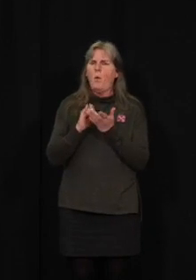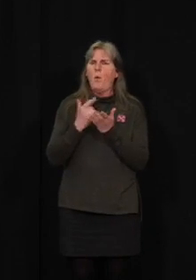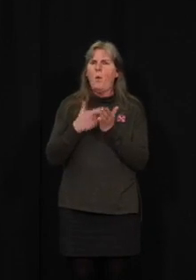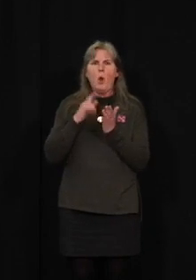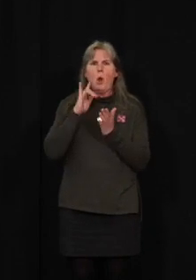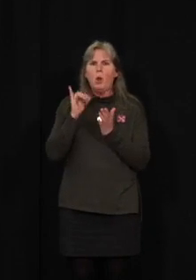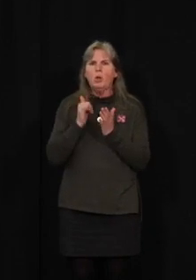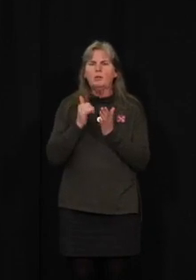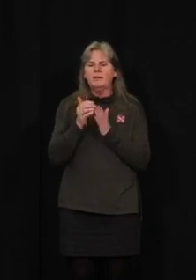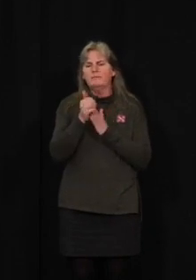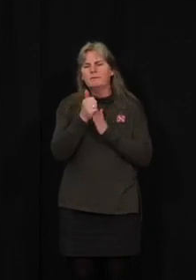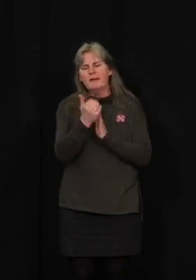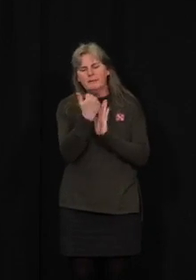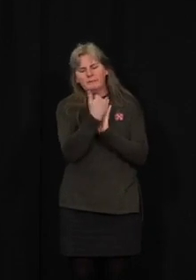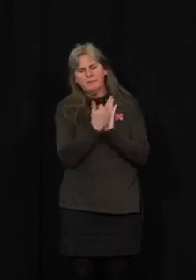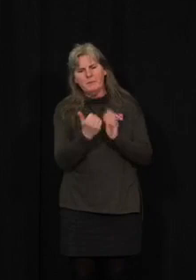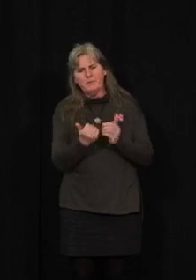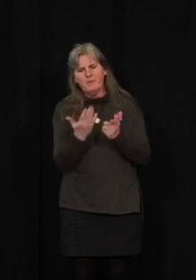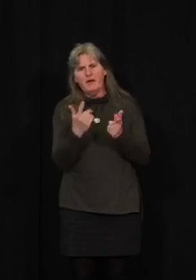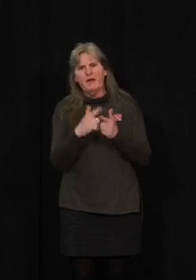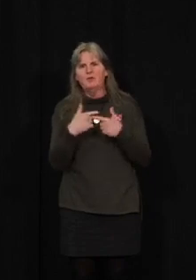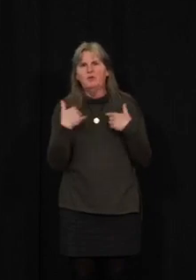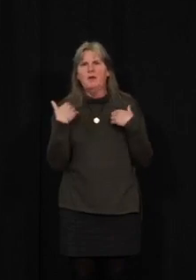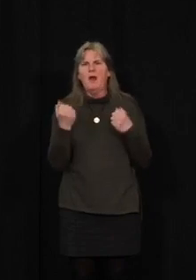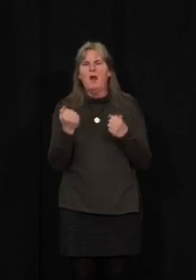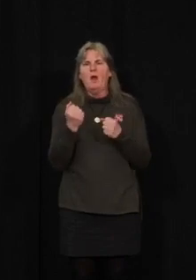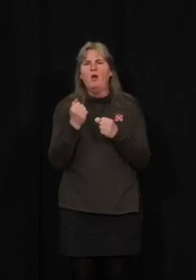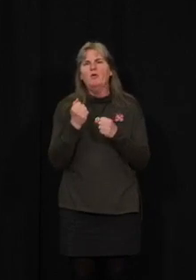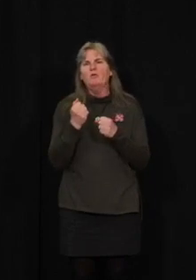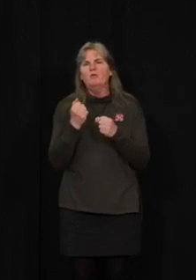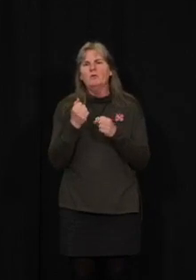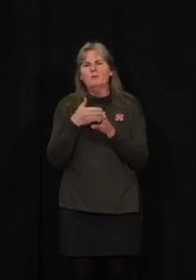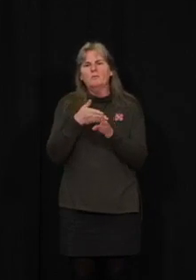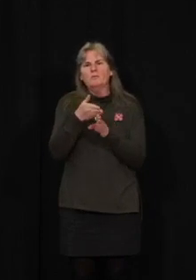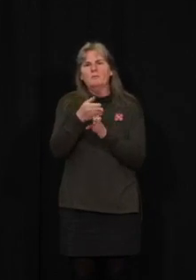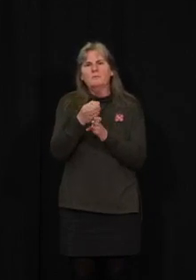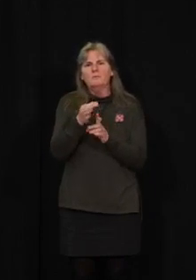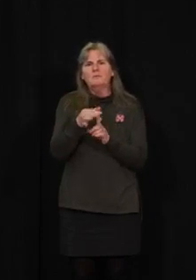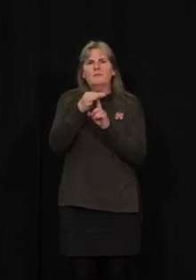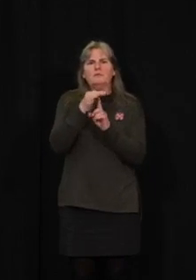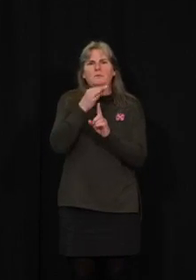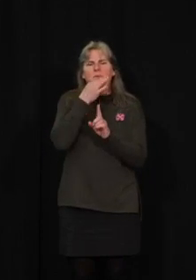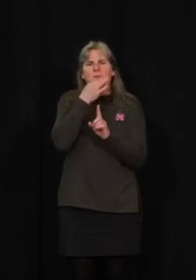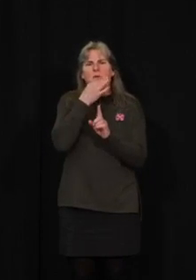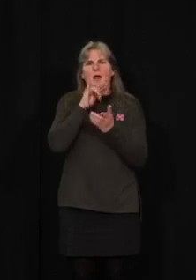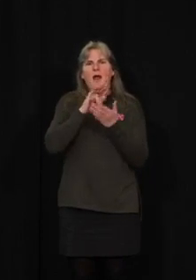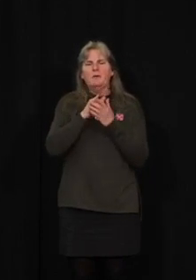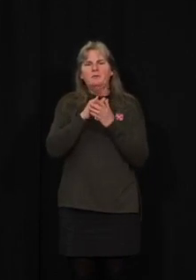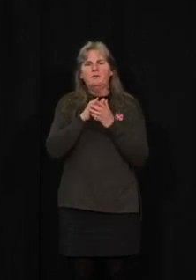allied health professionals. It is really about how to do a risk assessment for possible COVID risk factors including the